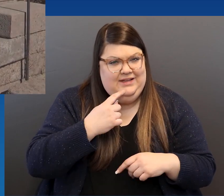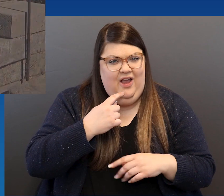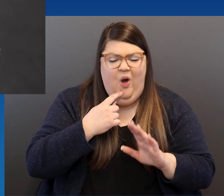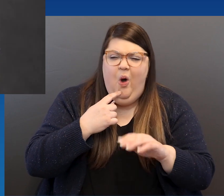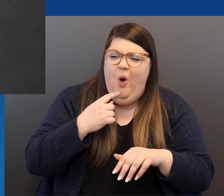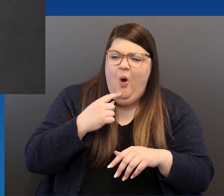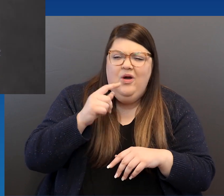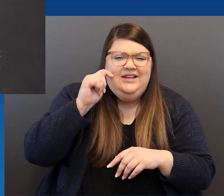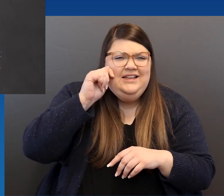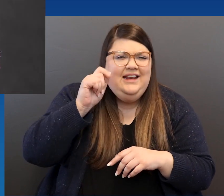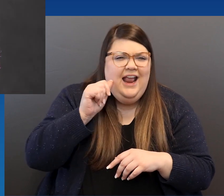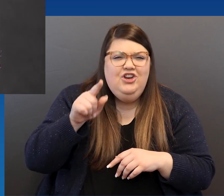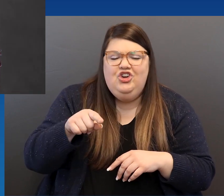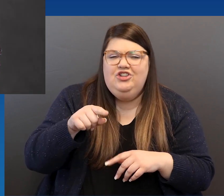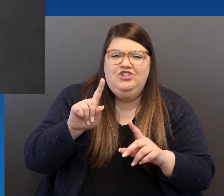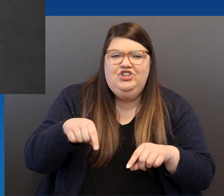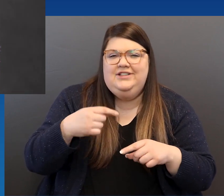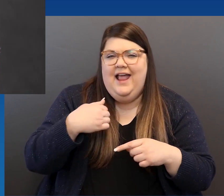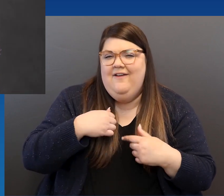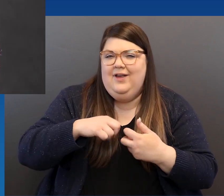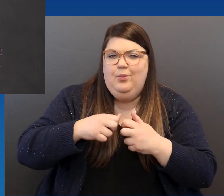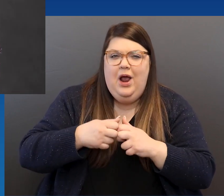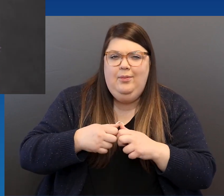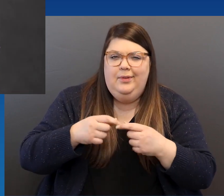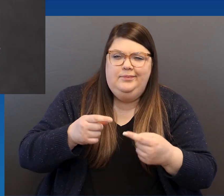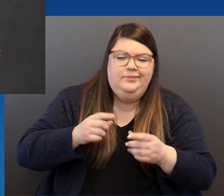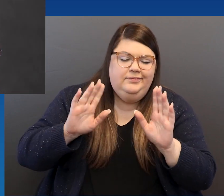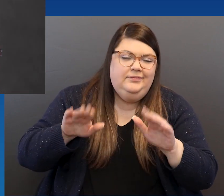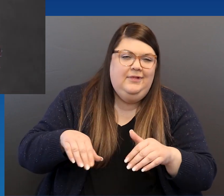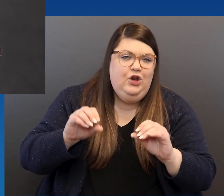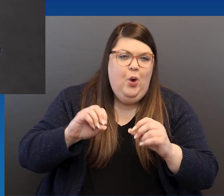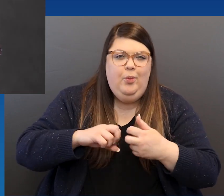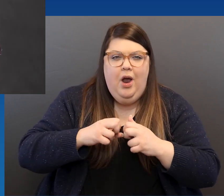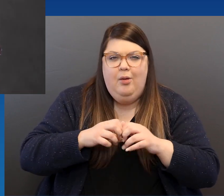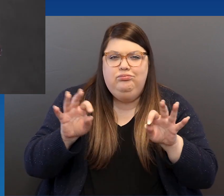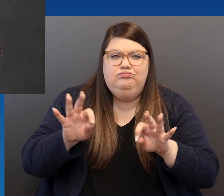"Oh it's just a couple kids having an issue. "It'll blow over. "Not a big deal.